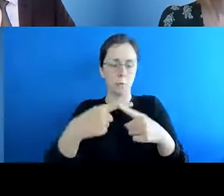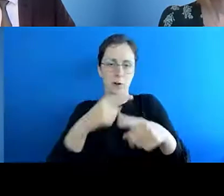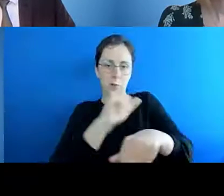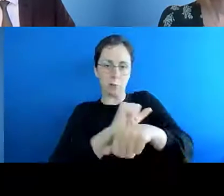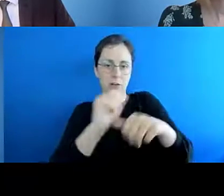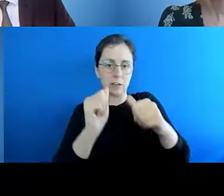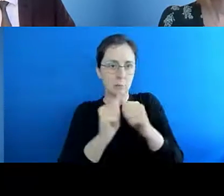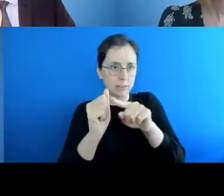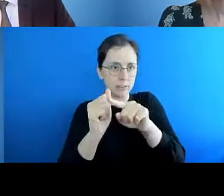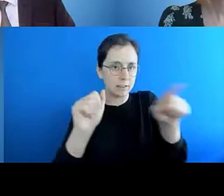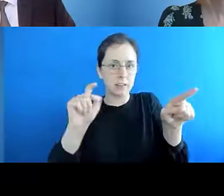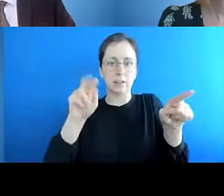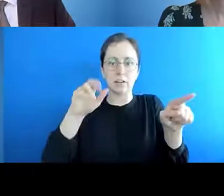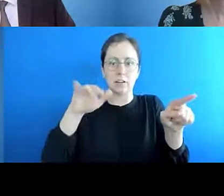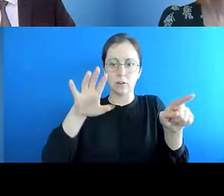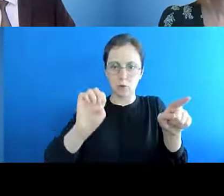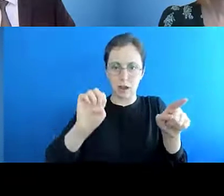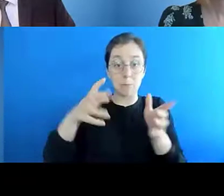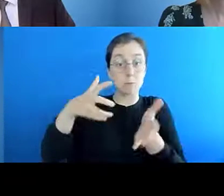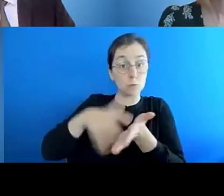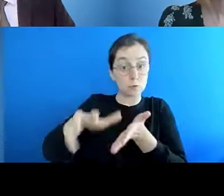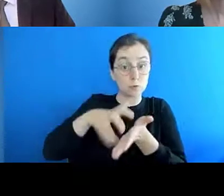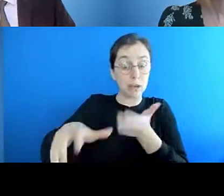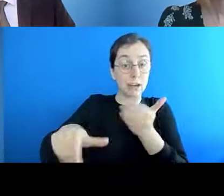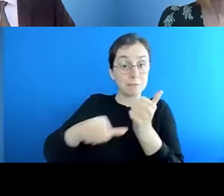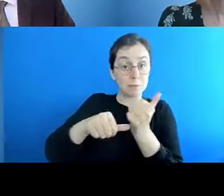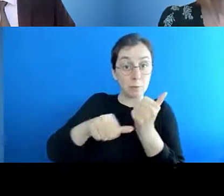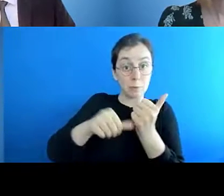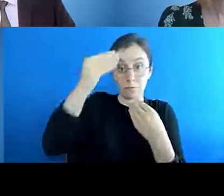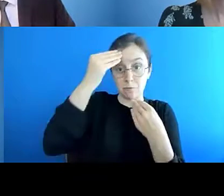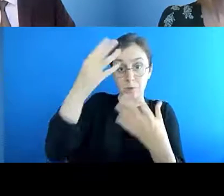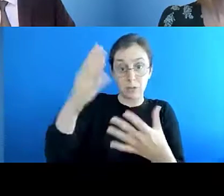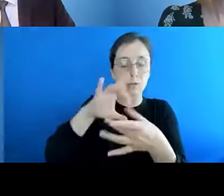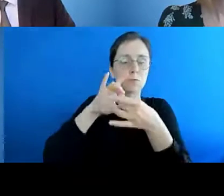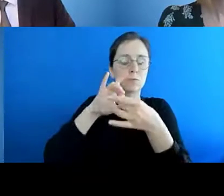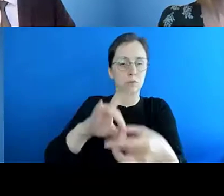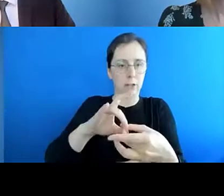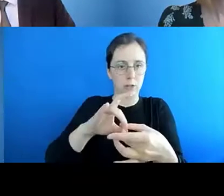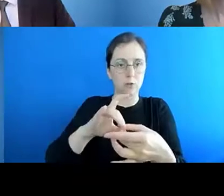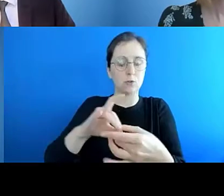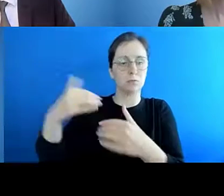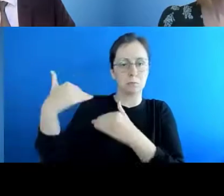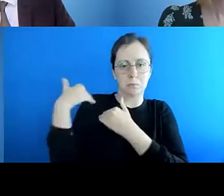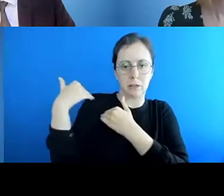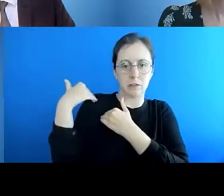in a draft, supplemental information on responsible management and sharing of those data,